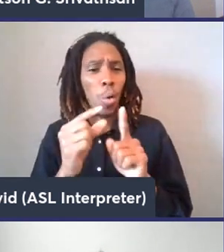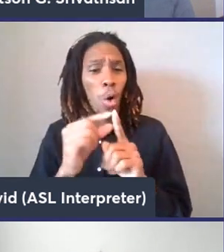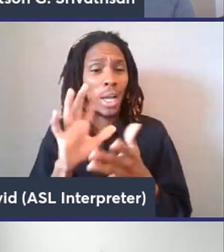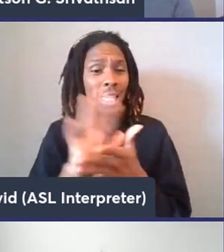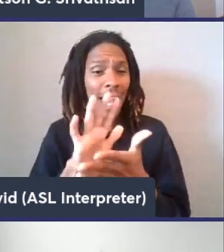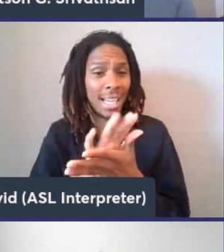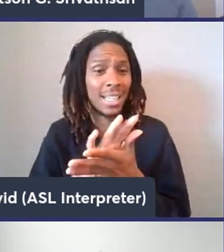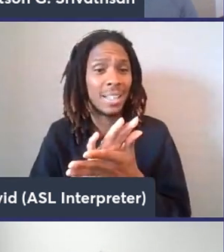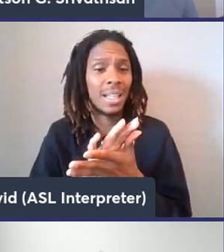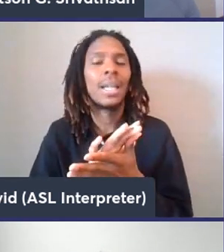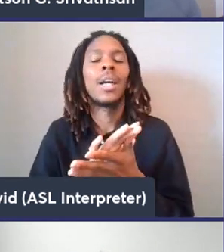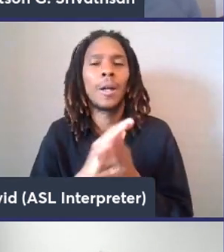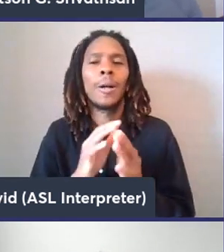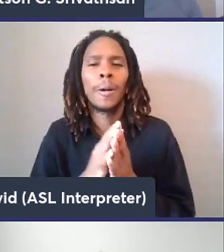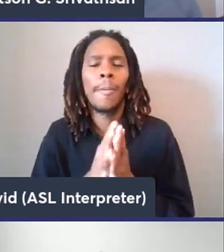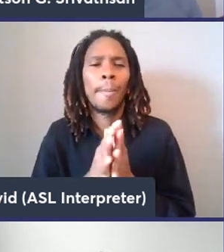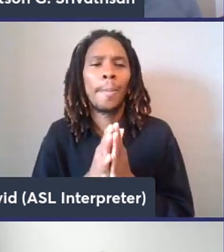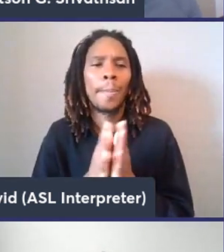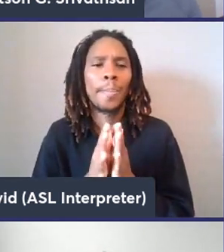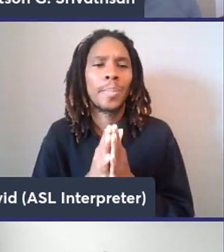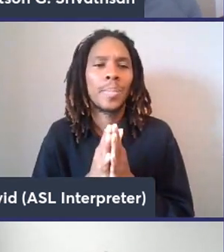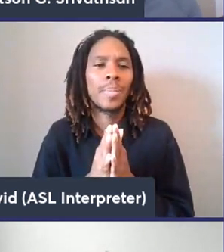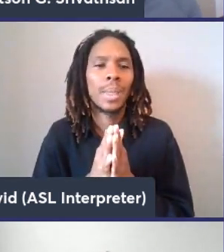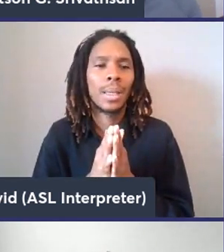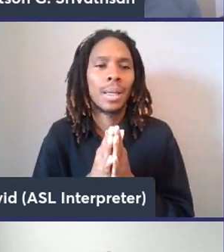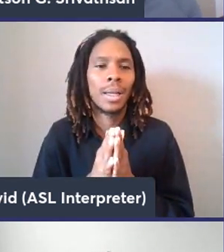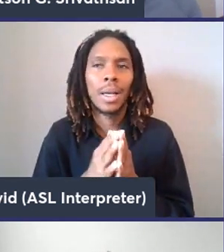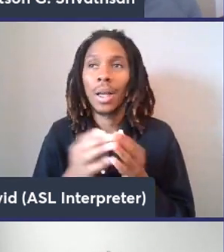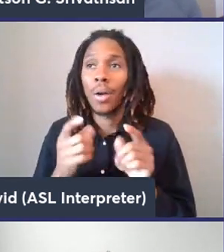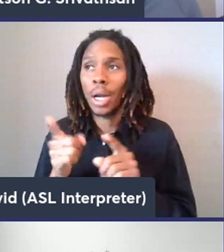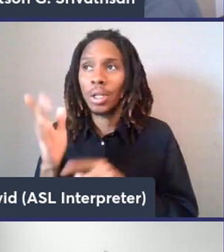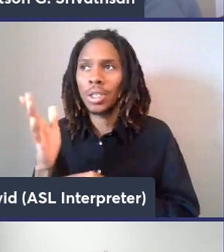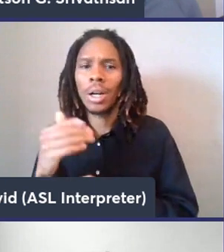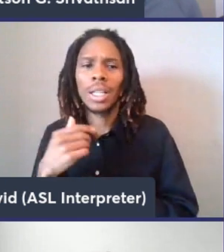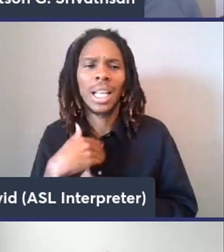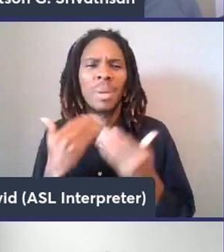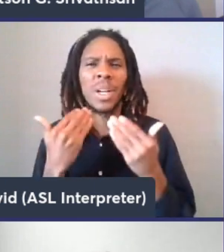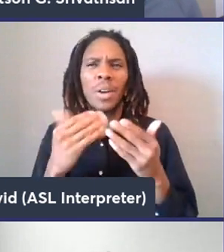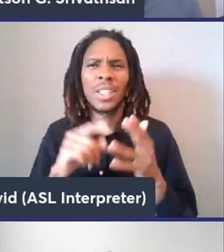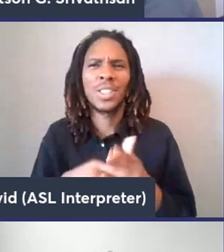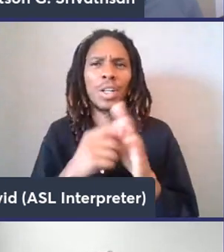So let me, while we talk, let me kick off the translation. Sure.